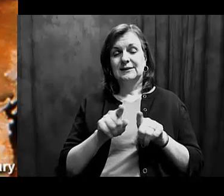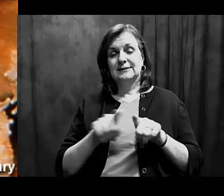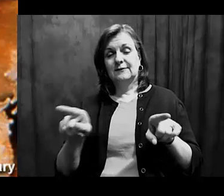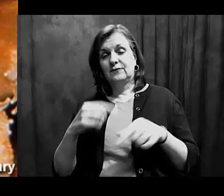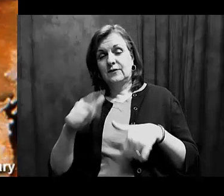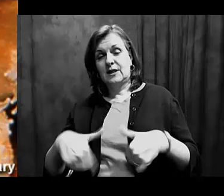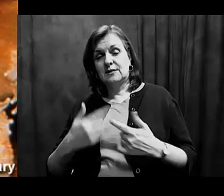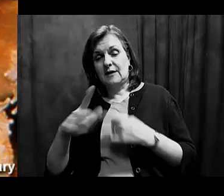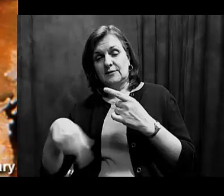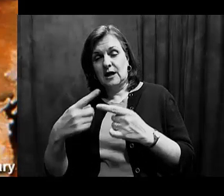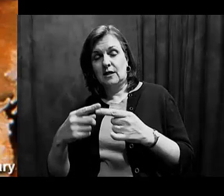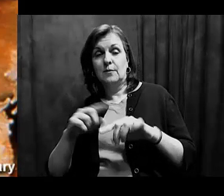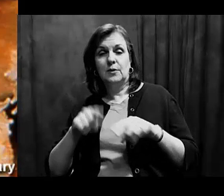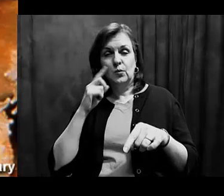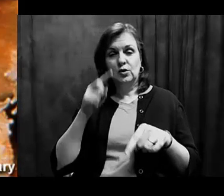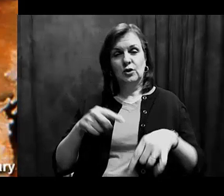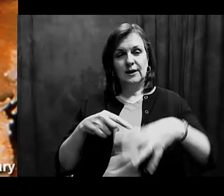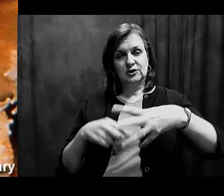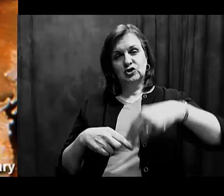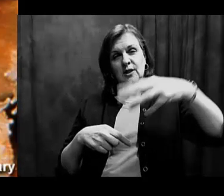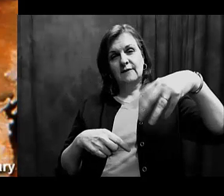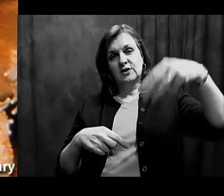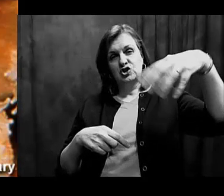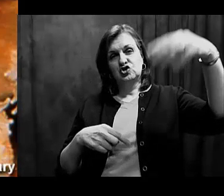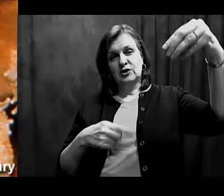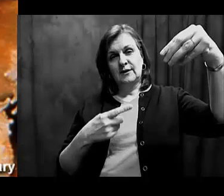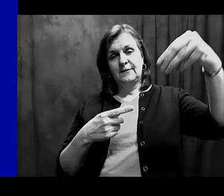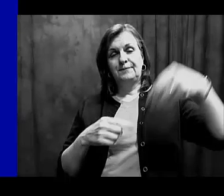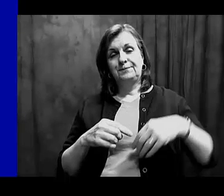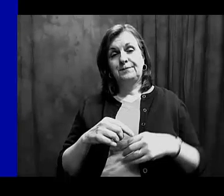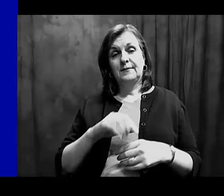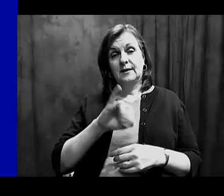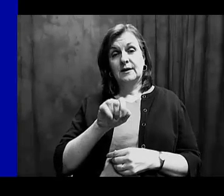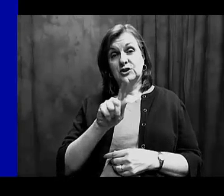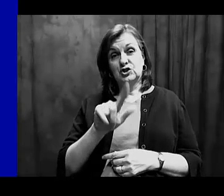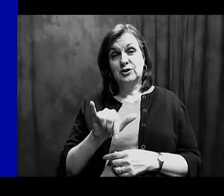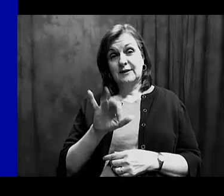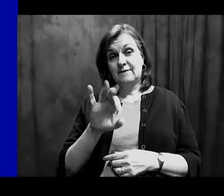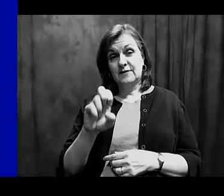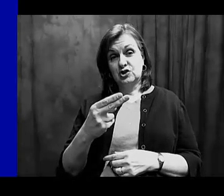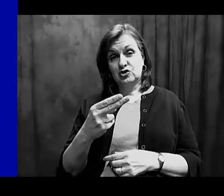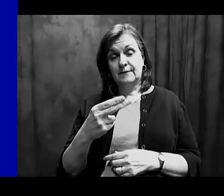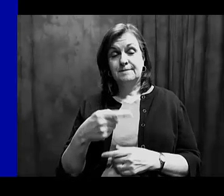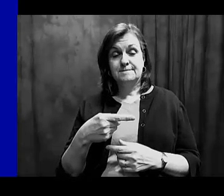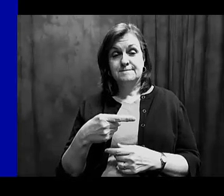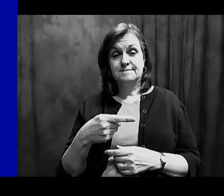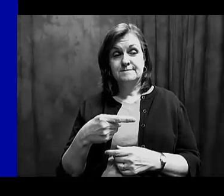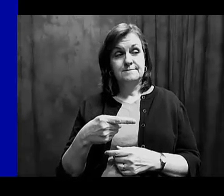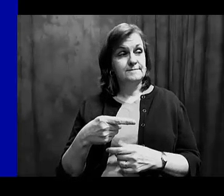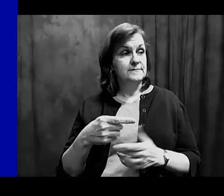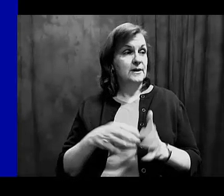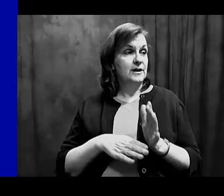they ill actually go through a slightly different life cycle but we look at things like our jellyfish